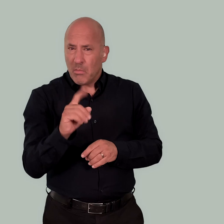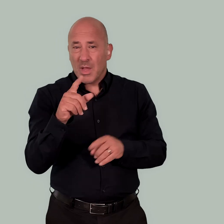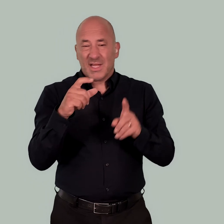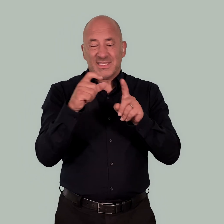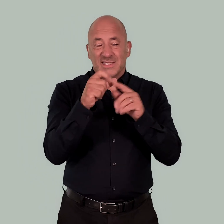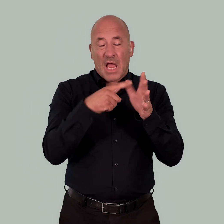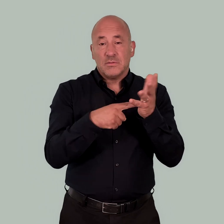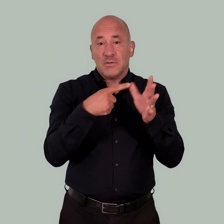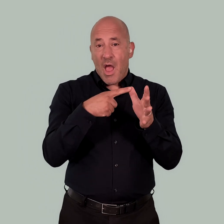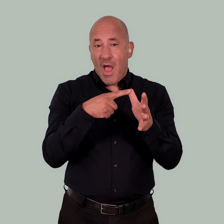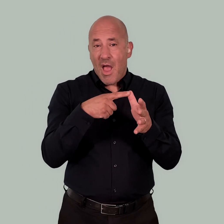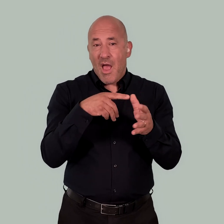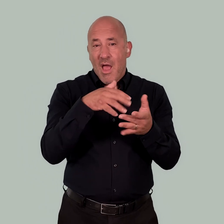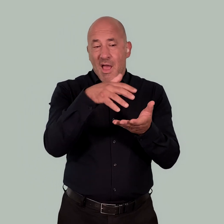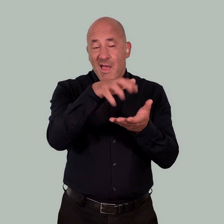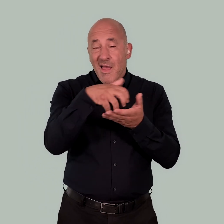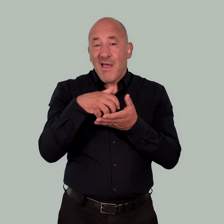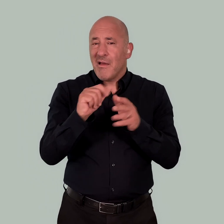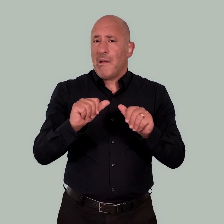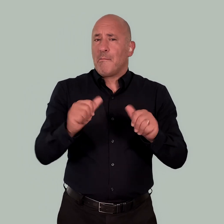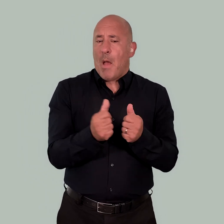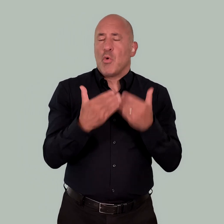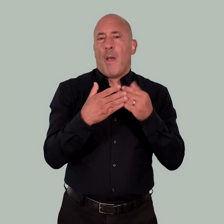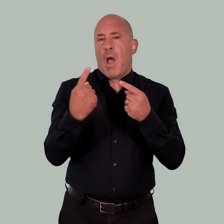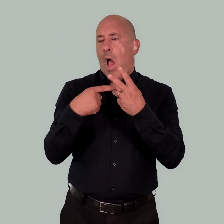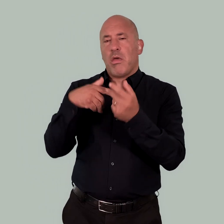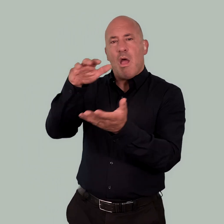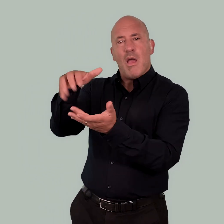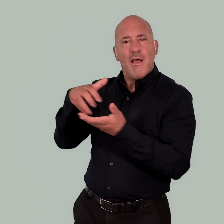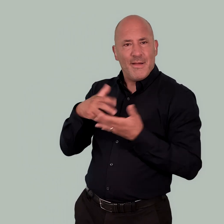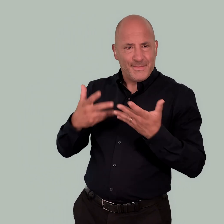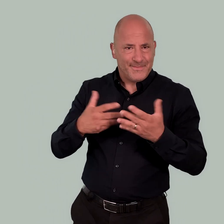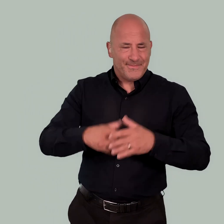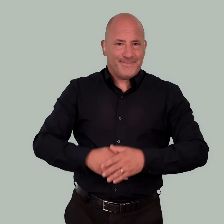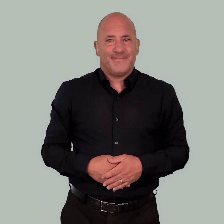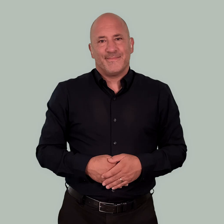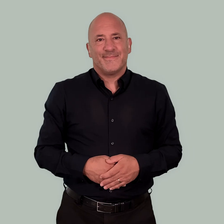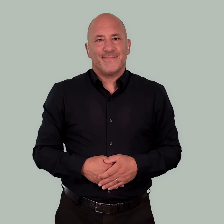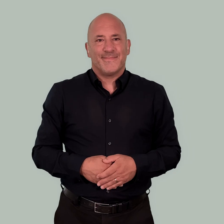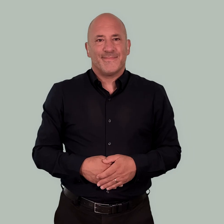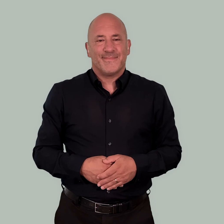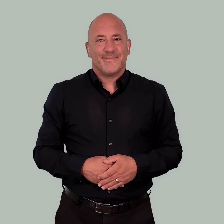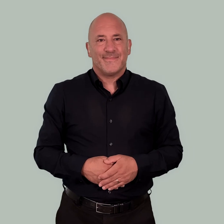although the amount of data post-pandemic is more limited than the other sources.